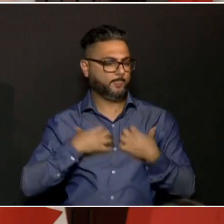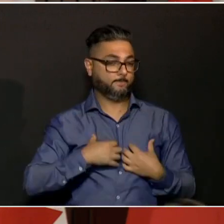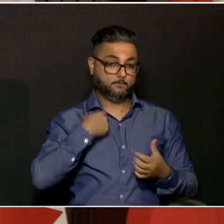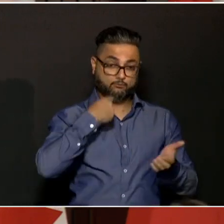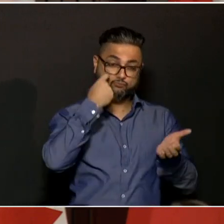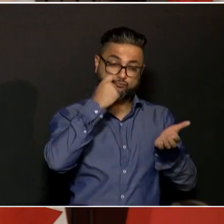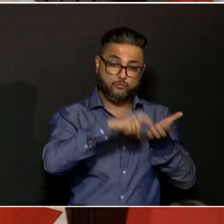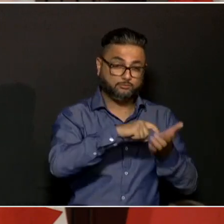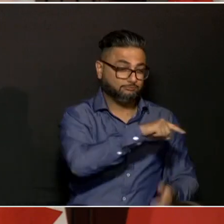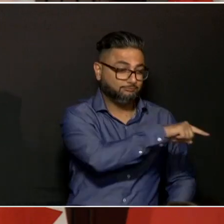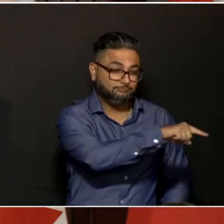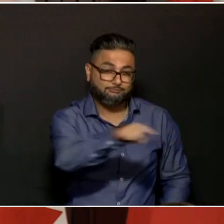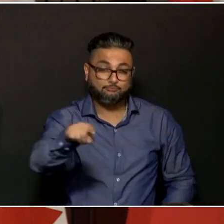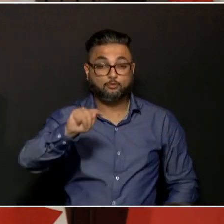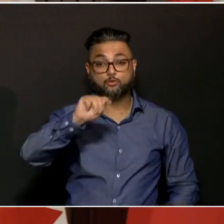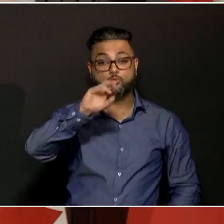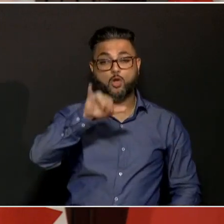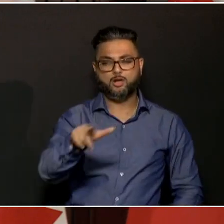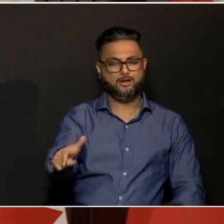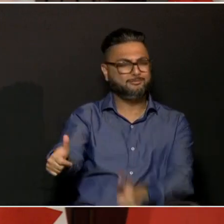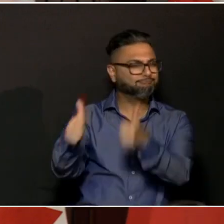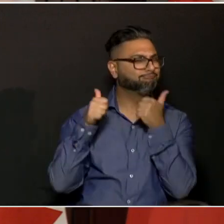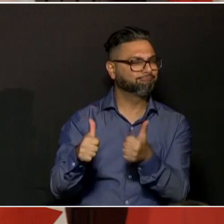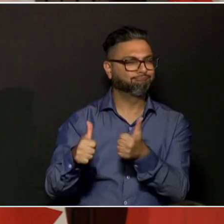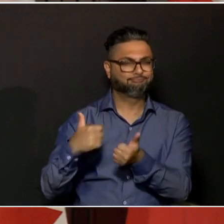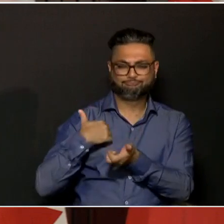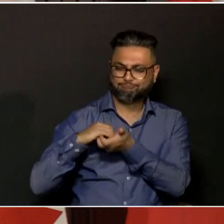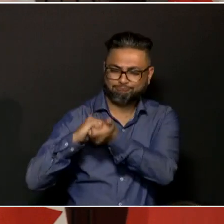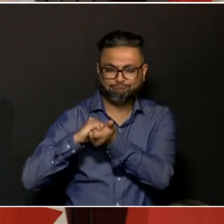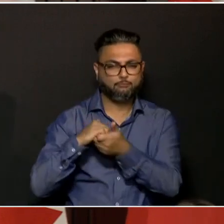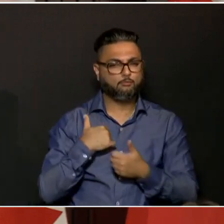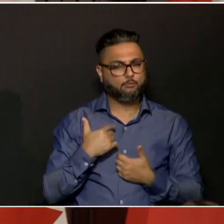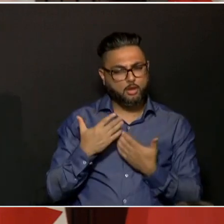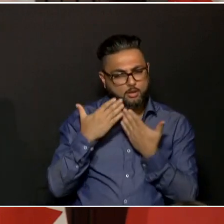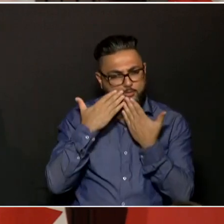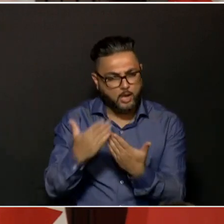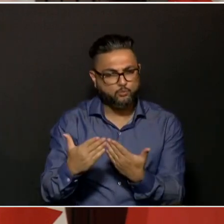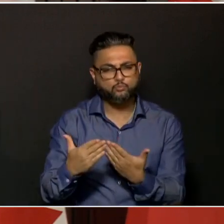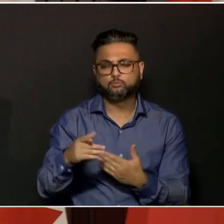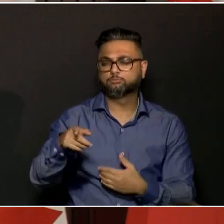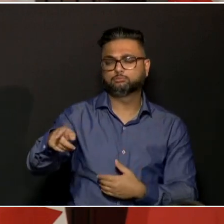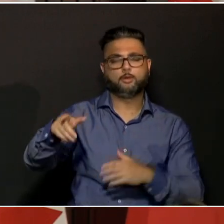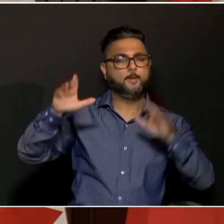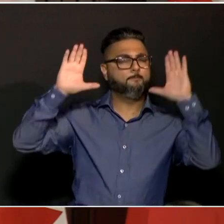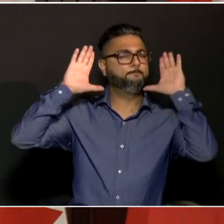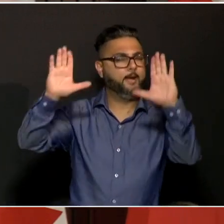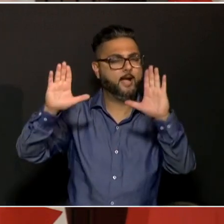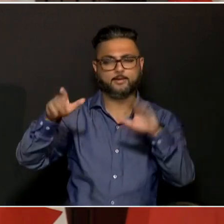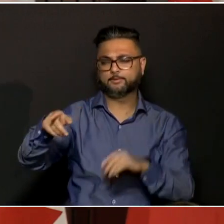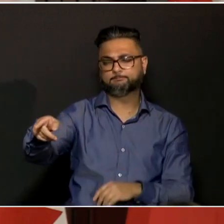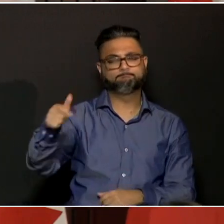but I am in constant communication and the Mayor has been a phenomenal partner and I could not ask